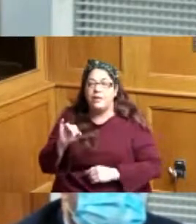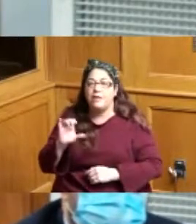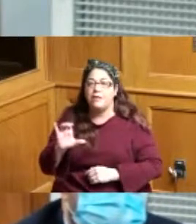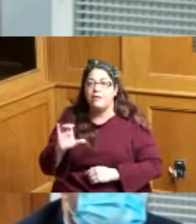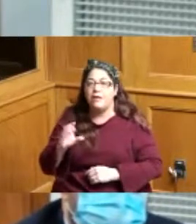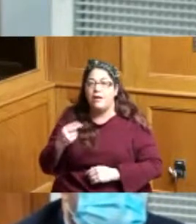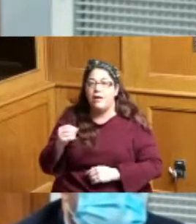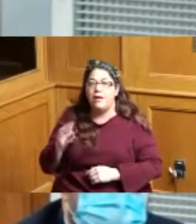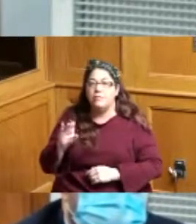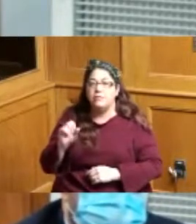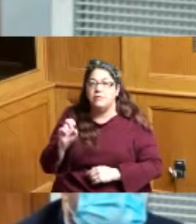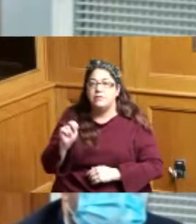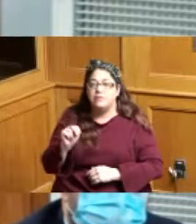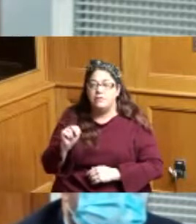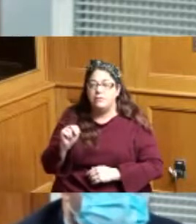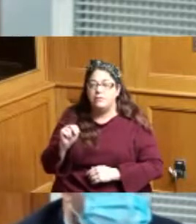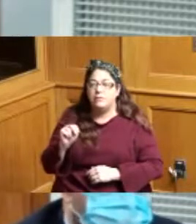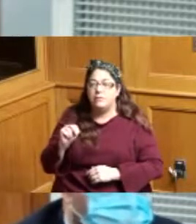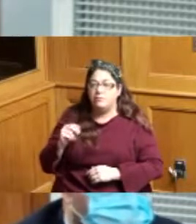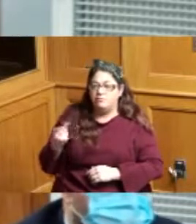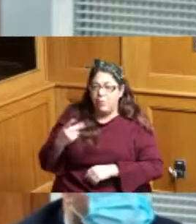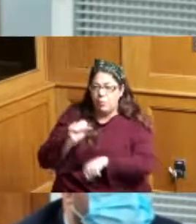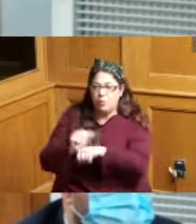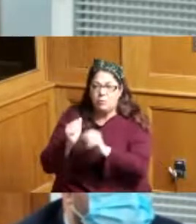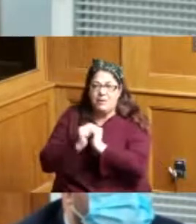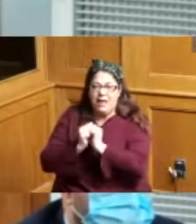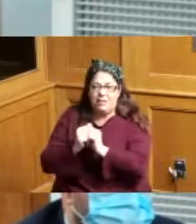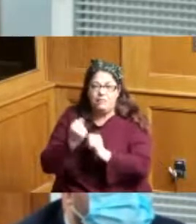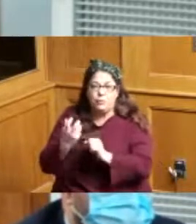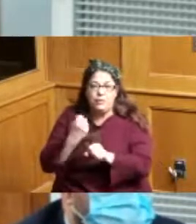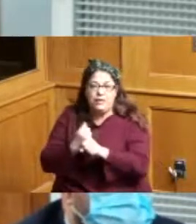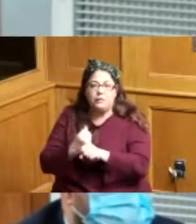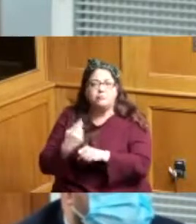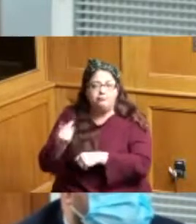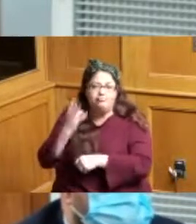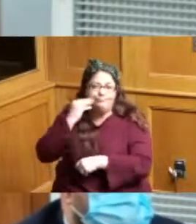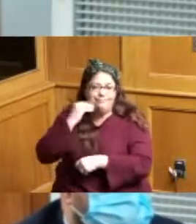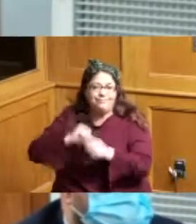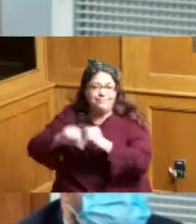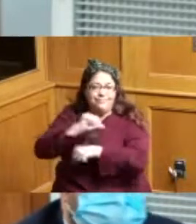Commissioner Domonic and I have worked together over the last two years as well so I continue